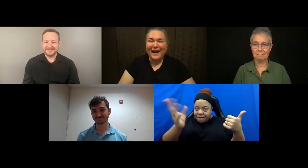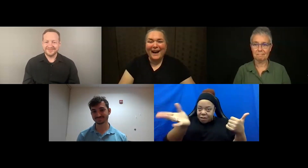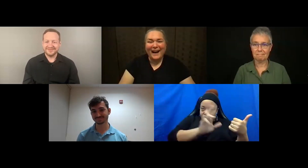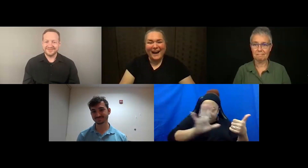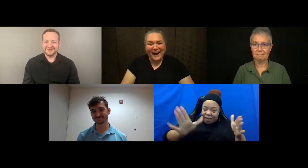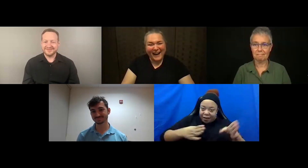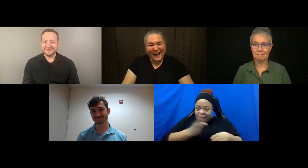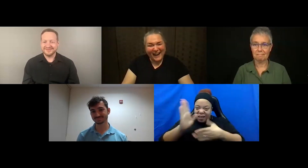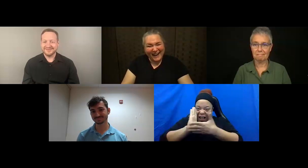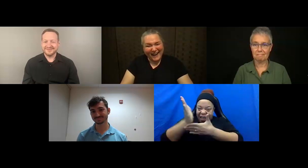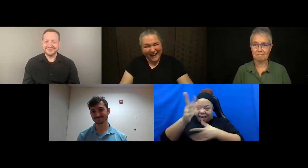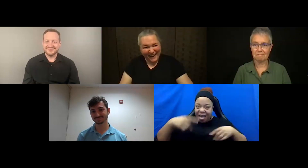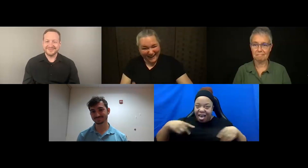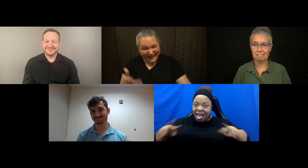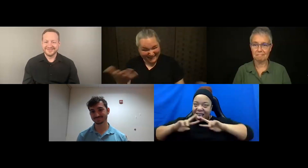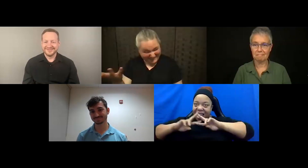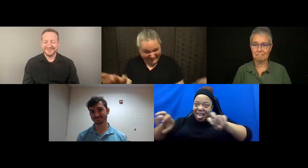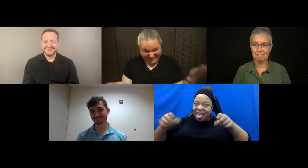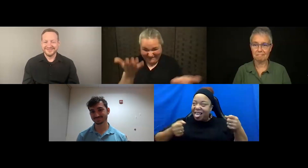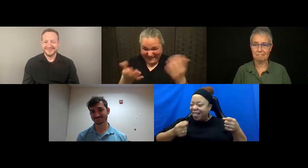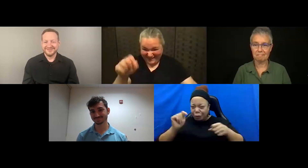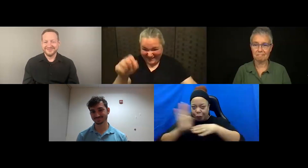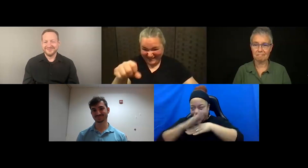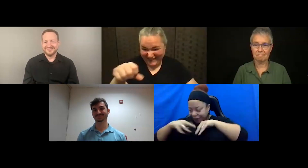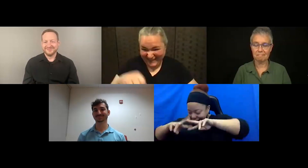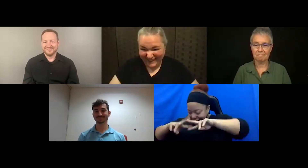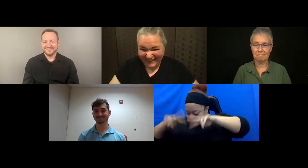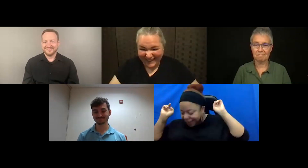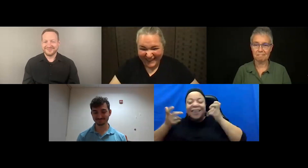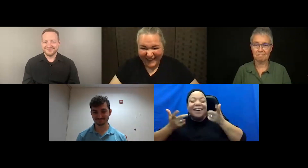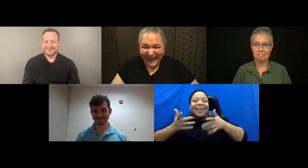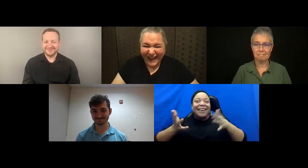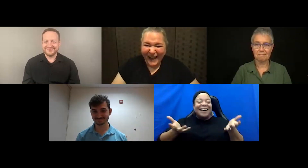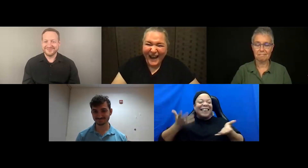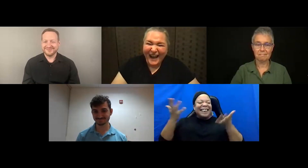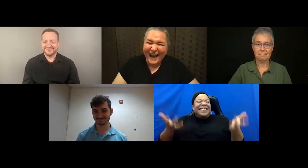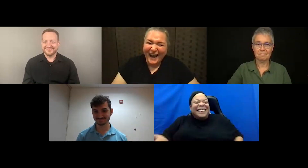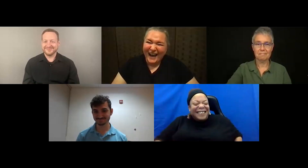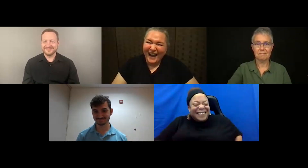you veered left, now right, you're over the speed limit... getting lost in the AI!